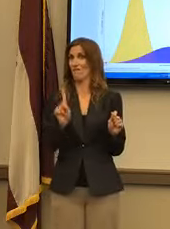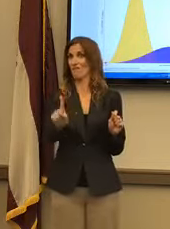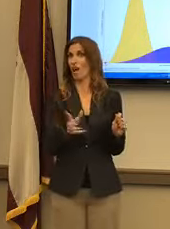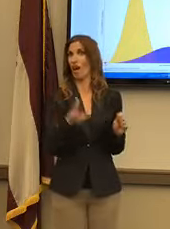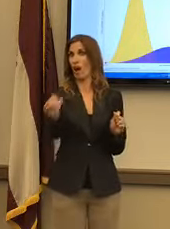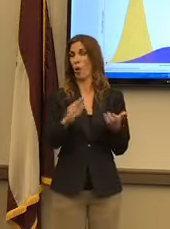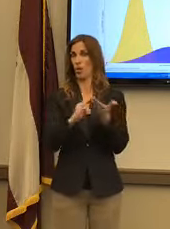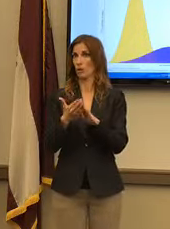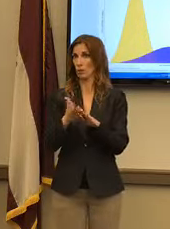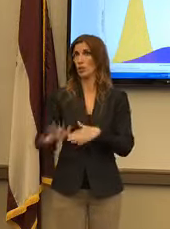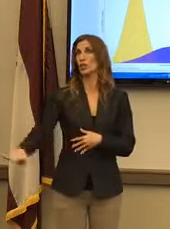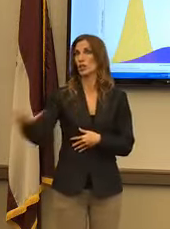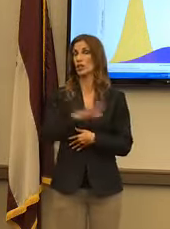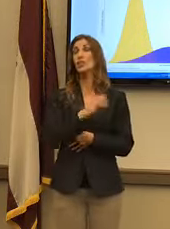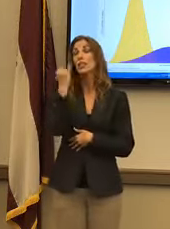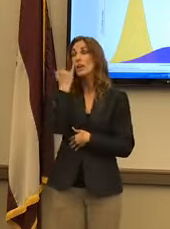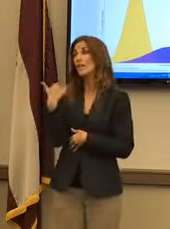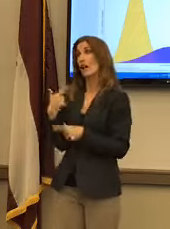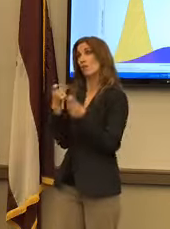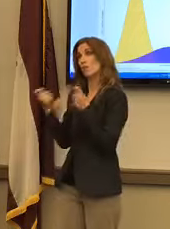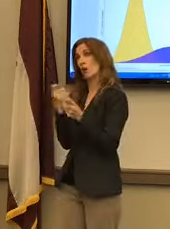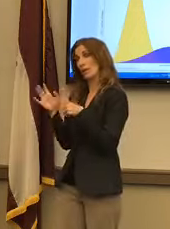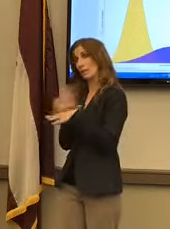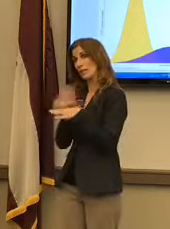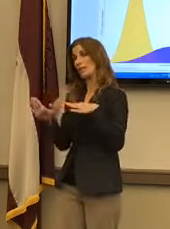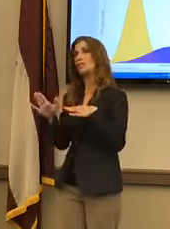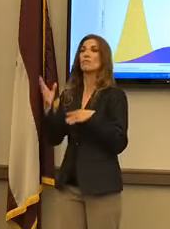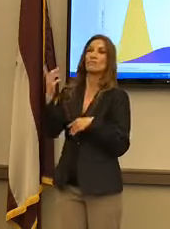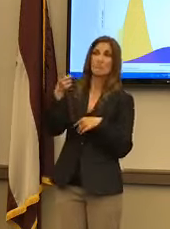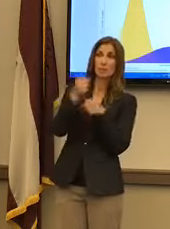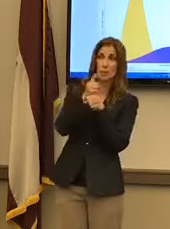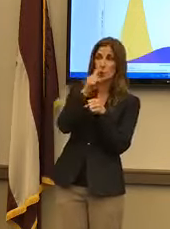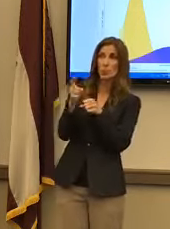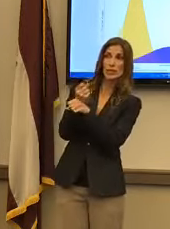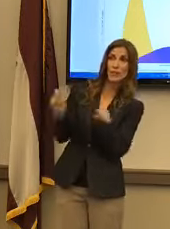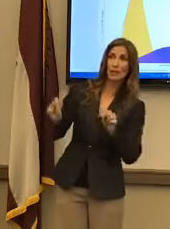that if you run a business that it is as safe as possible if you're an employee